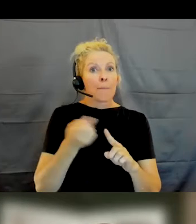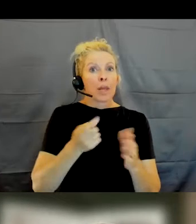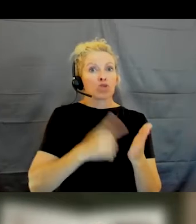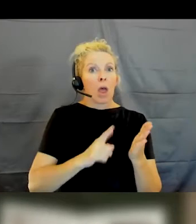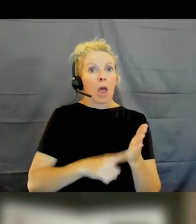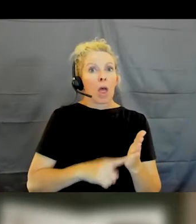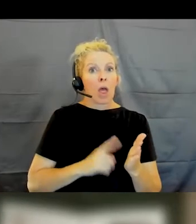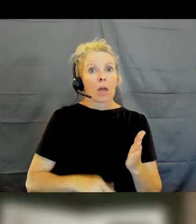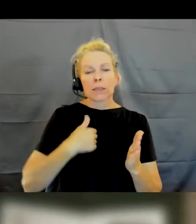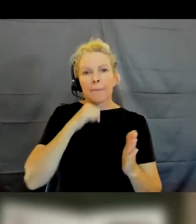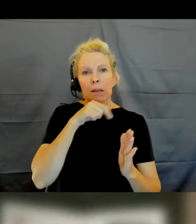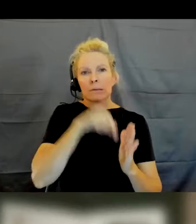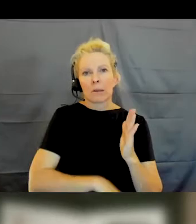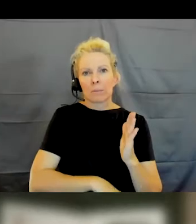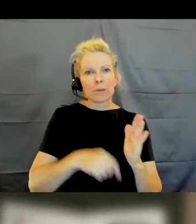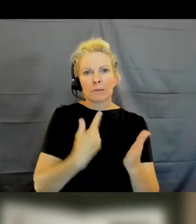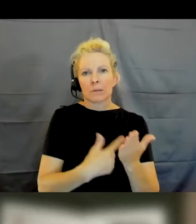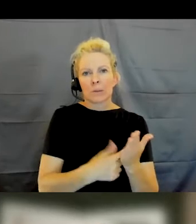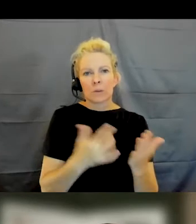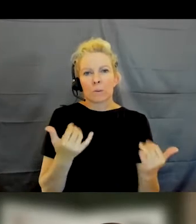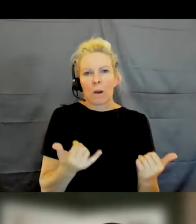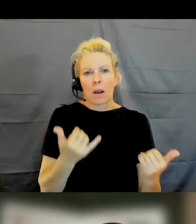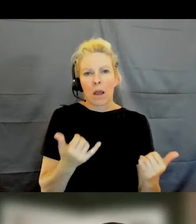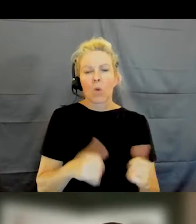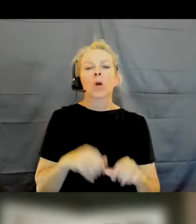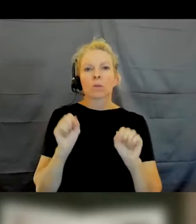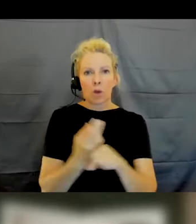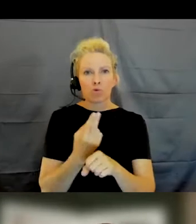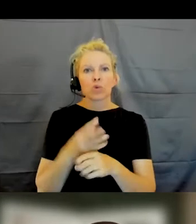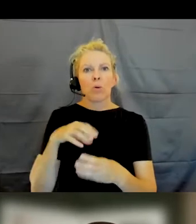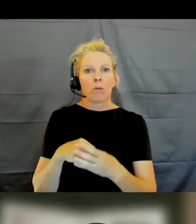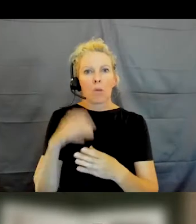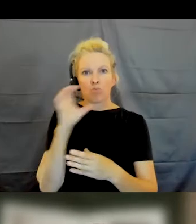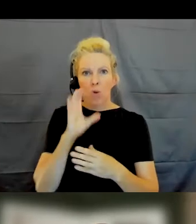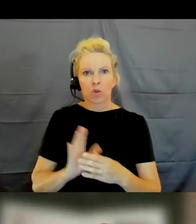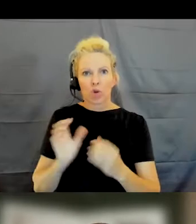your pipeline or using your browser extension, things of that nature, I feel like that is a talk